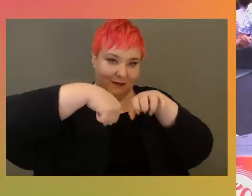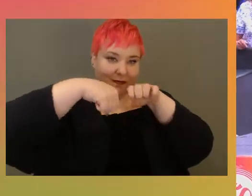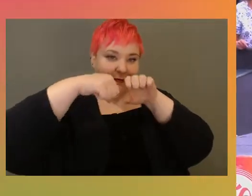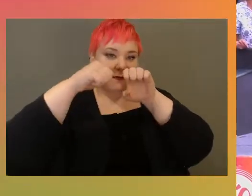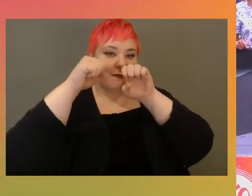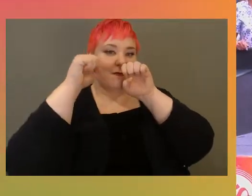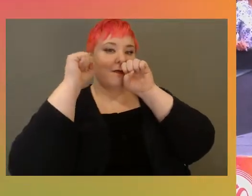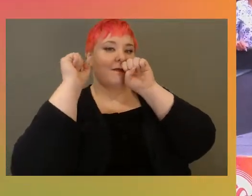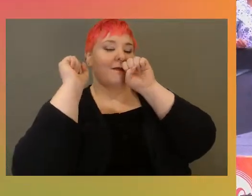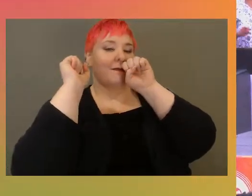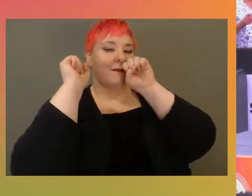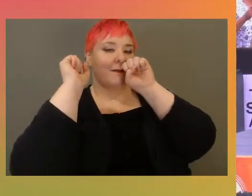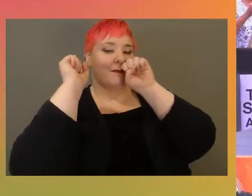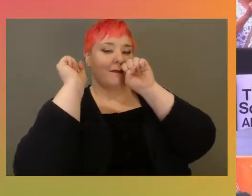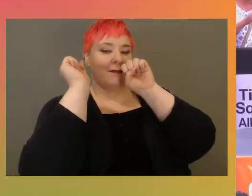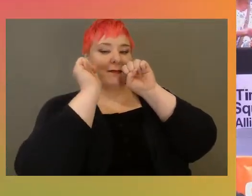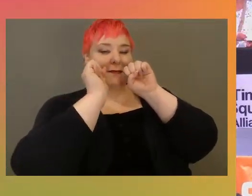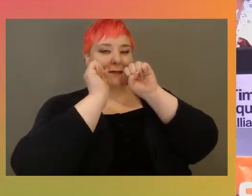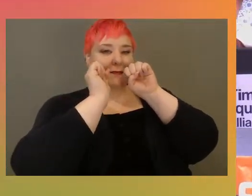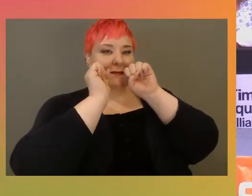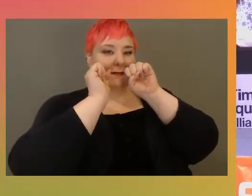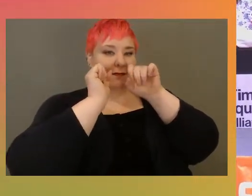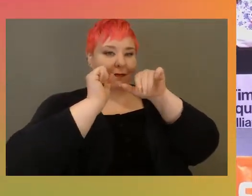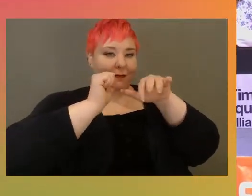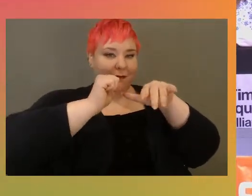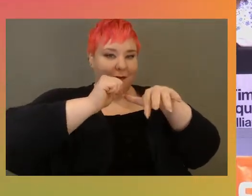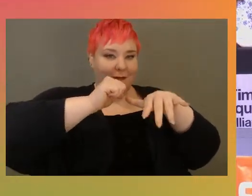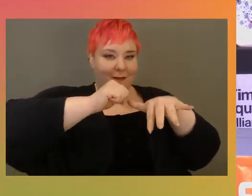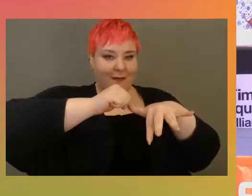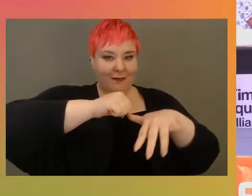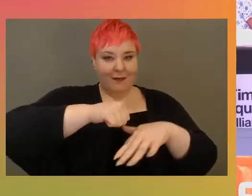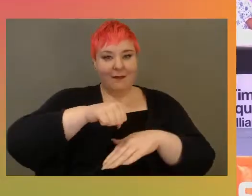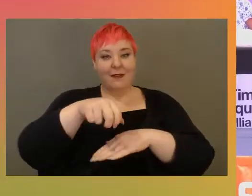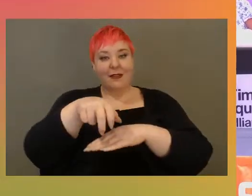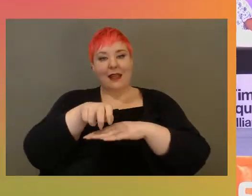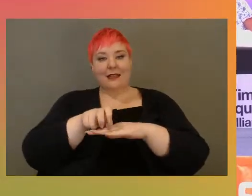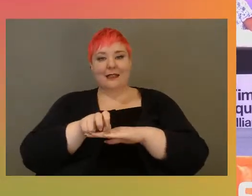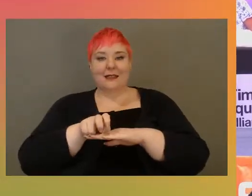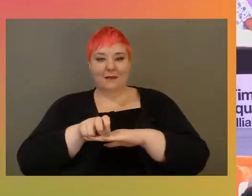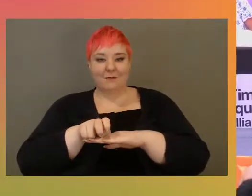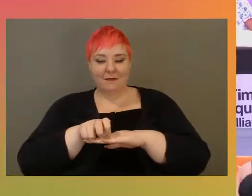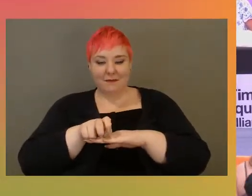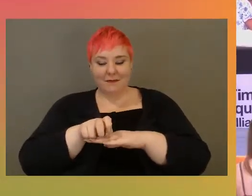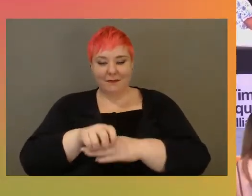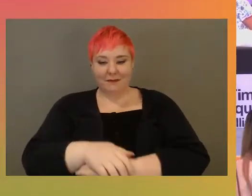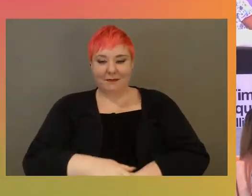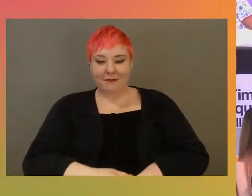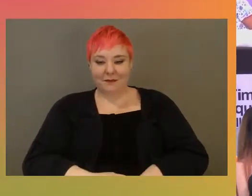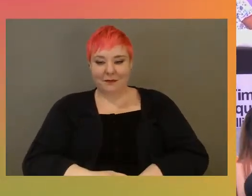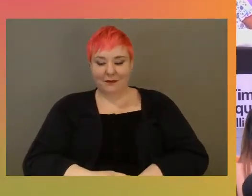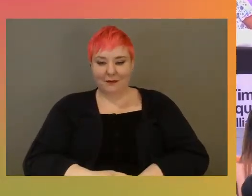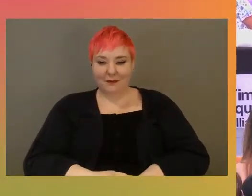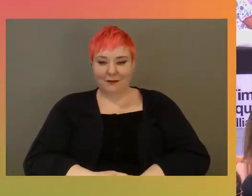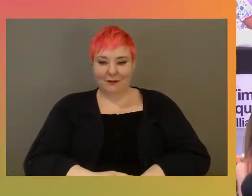EXHALE INTO THE HUNCH.